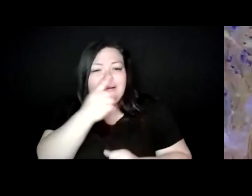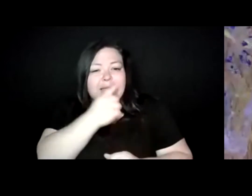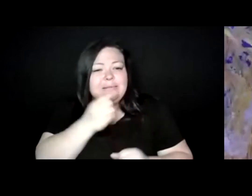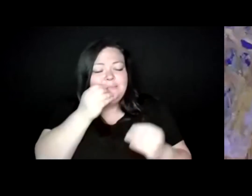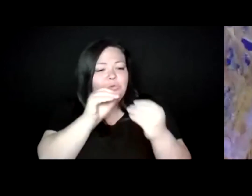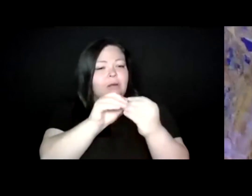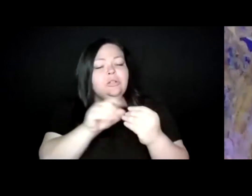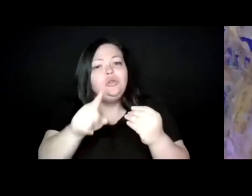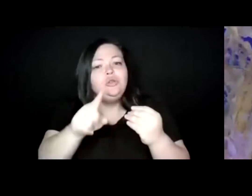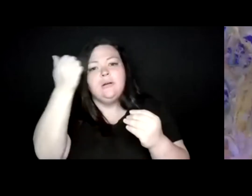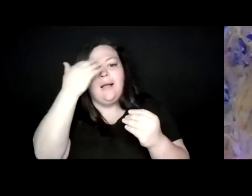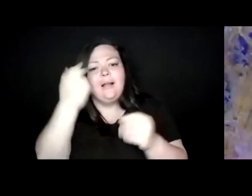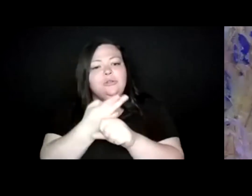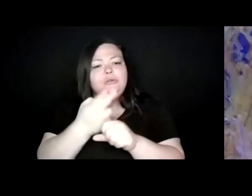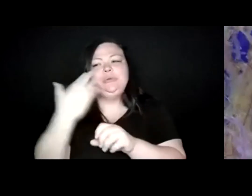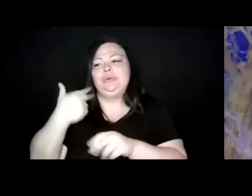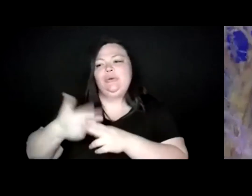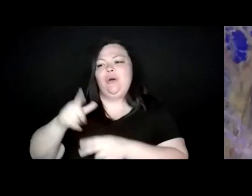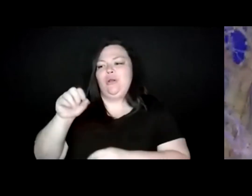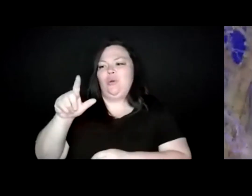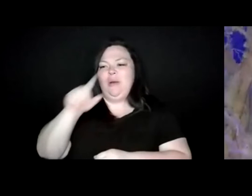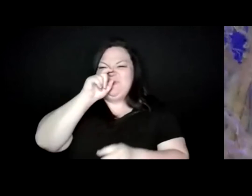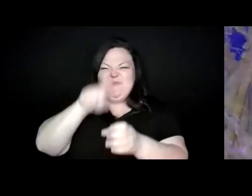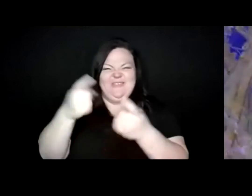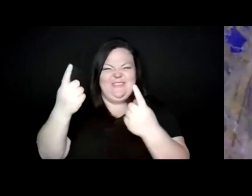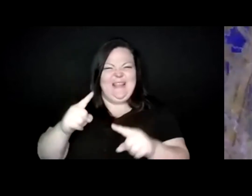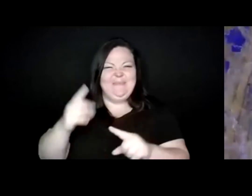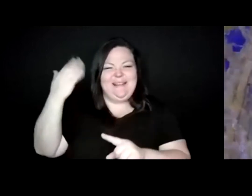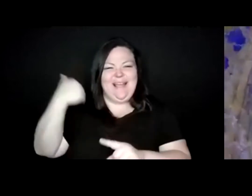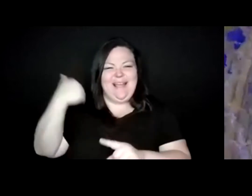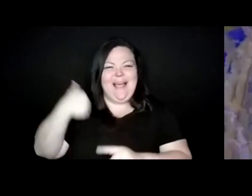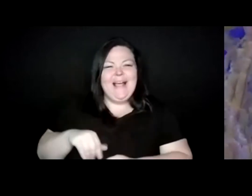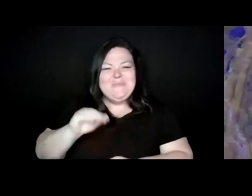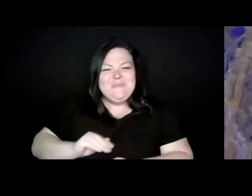forgot you used to call your lola a witch when you were a single-digit-aged salbahe.